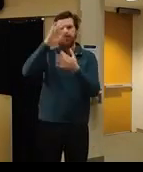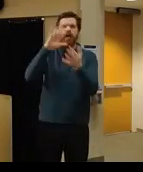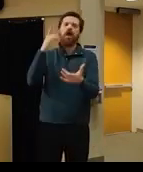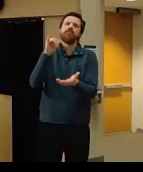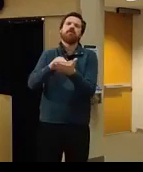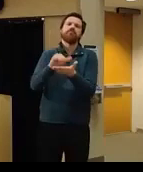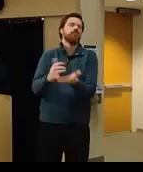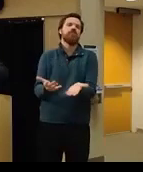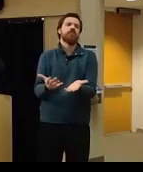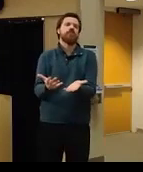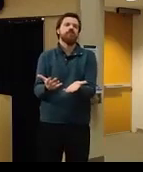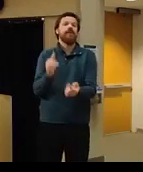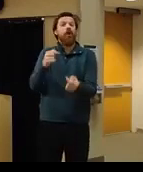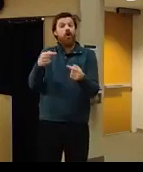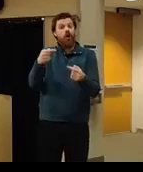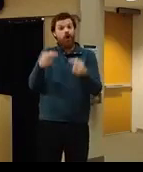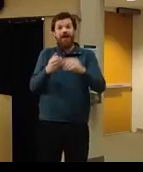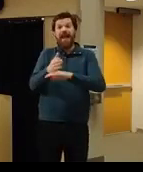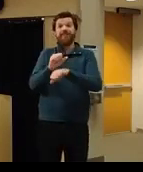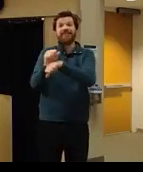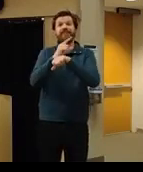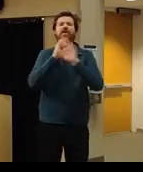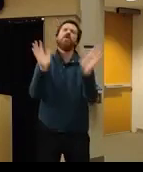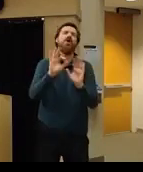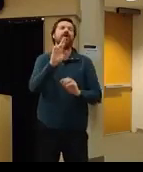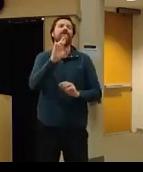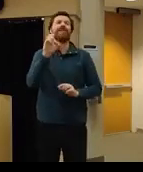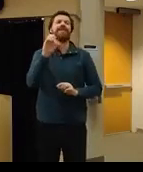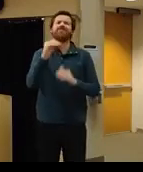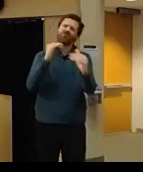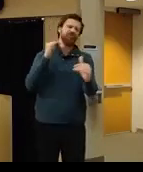right and then the argument after slavery was that freedom would be too much for black people to bear